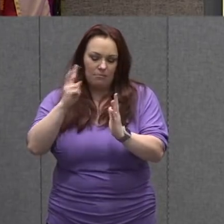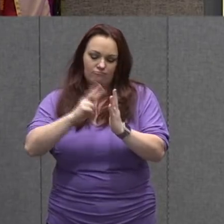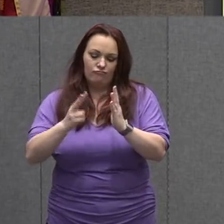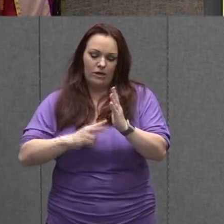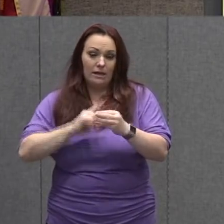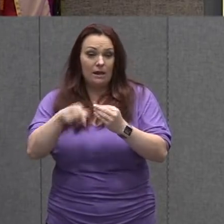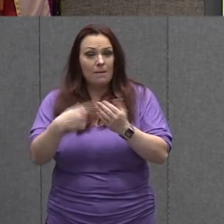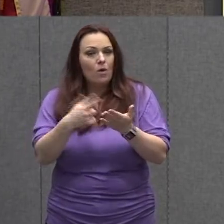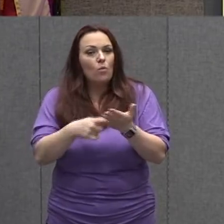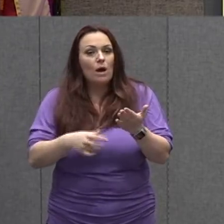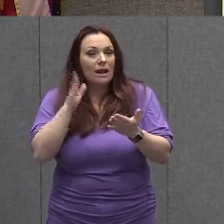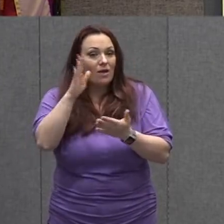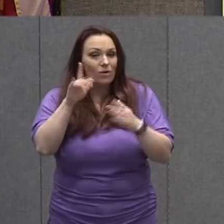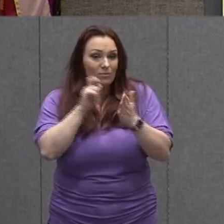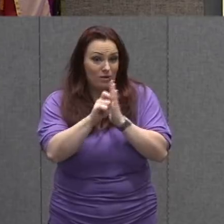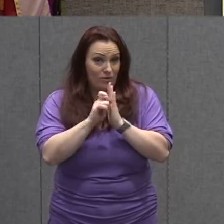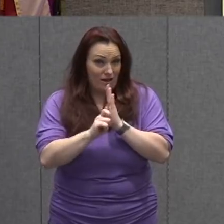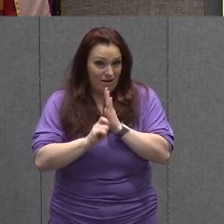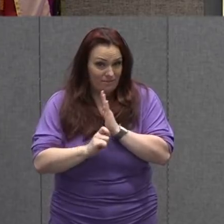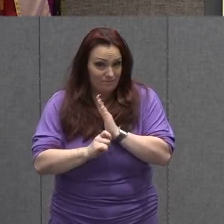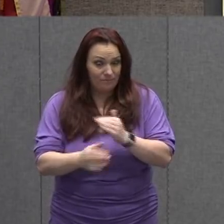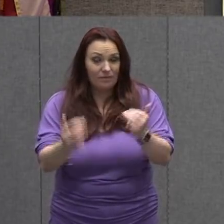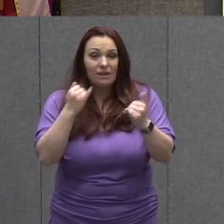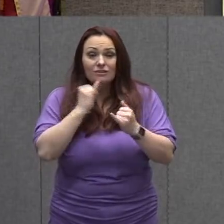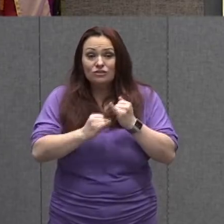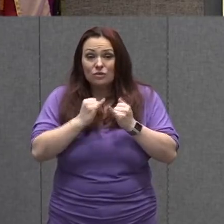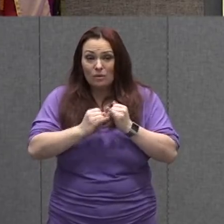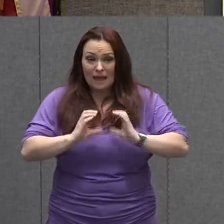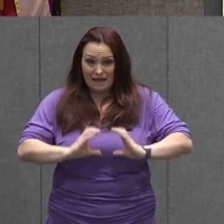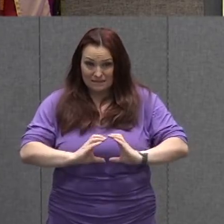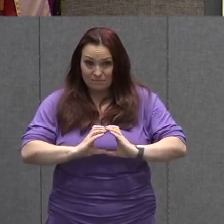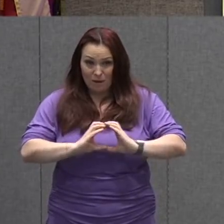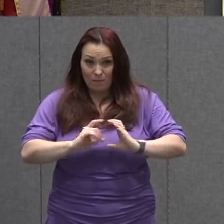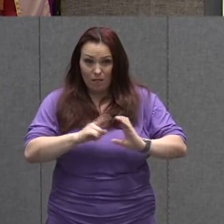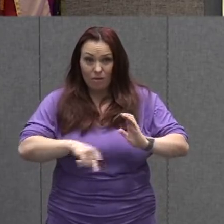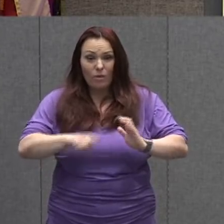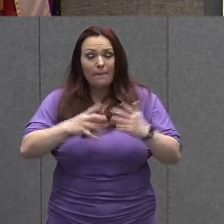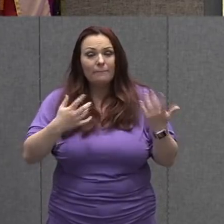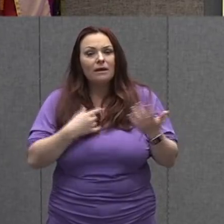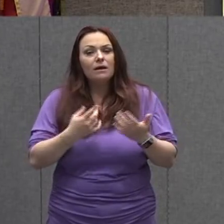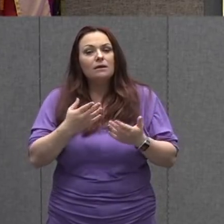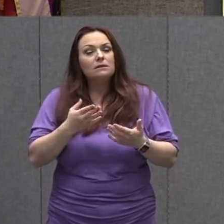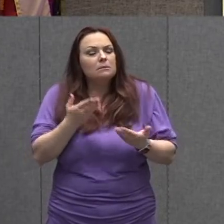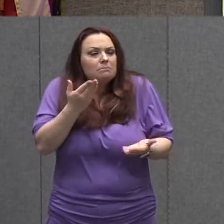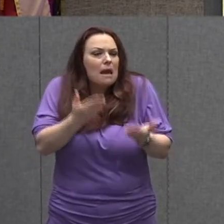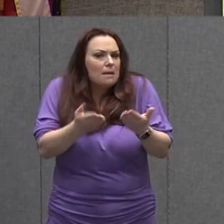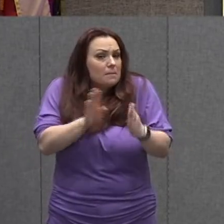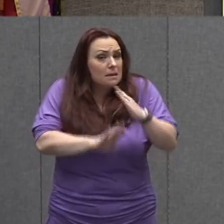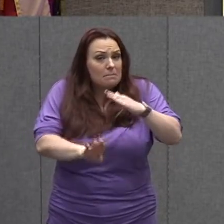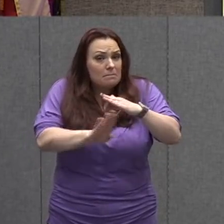and this box I'm going to put maybe some basic information about the moon.